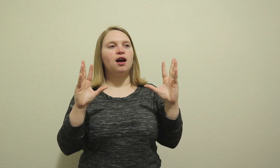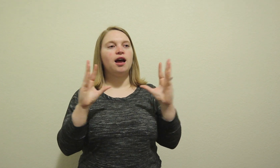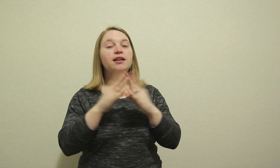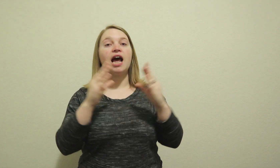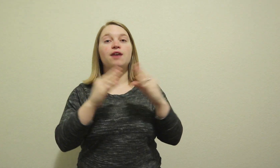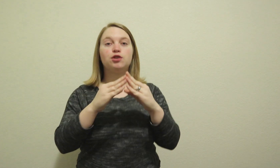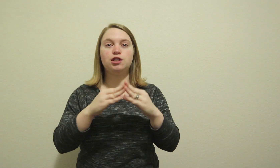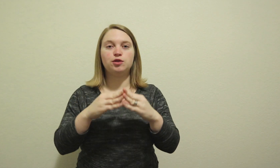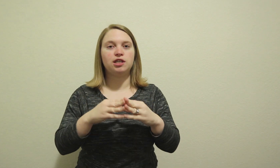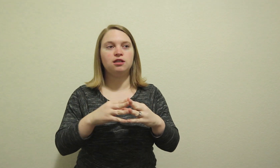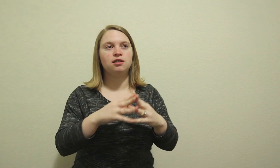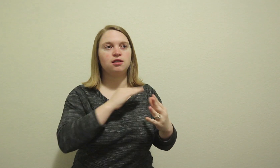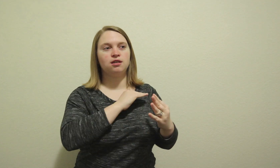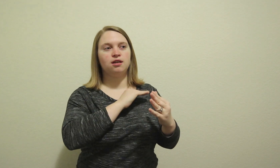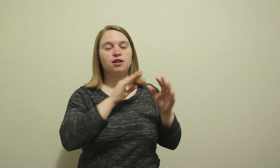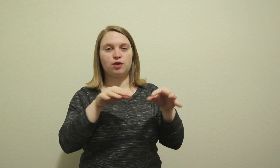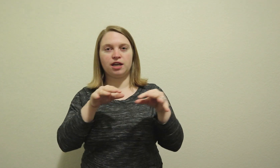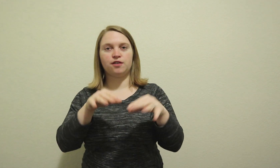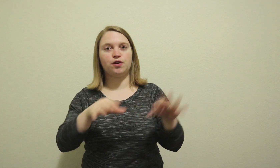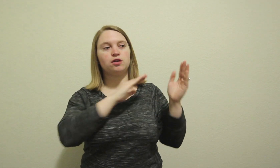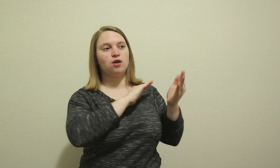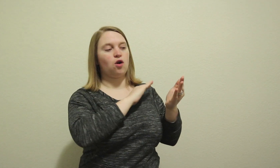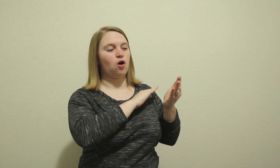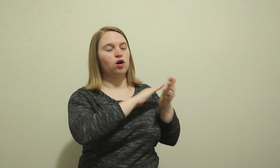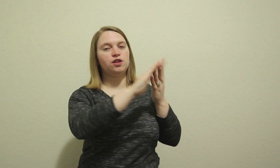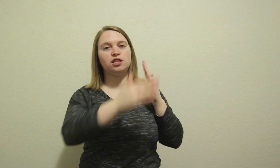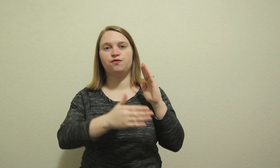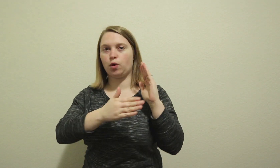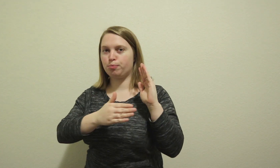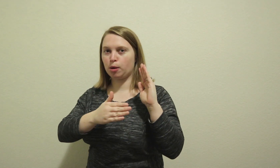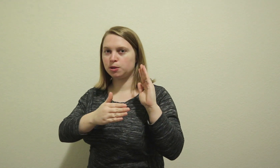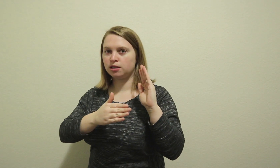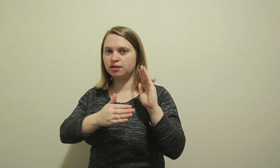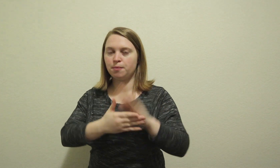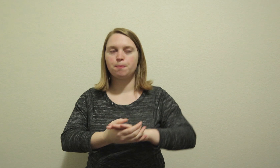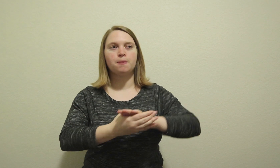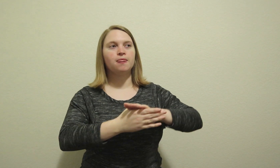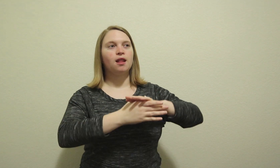And after using the grinder for all these four purposes